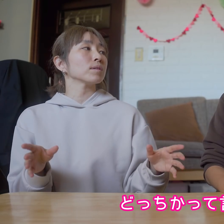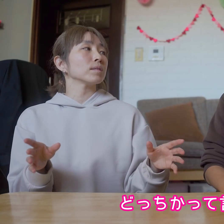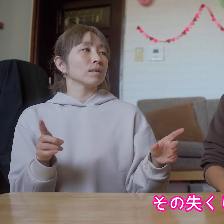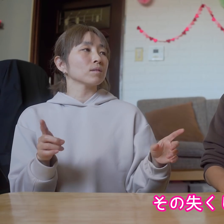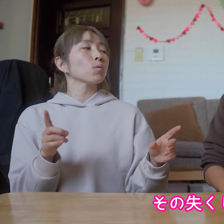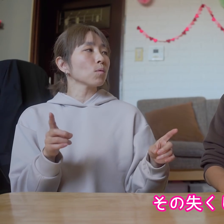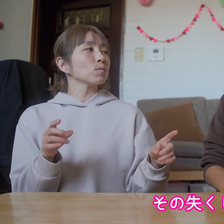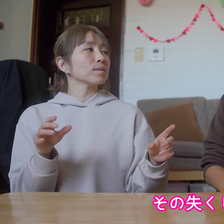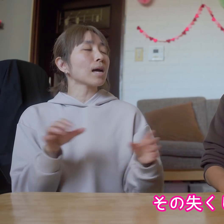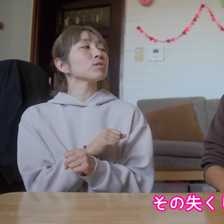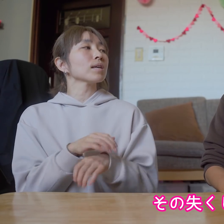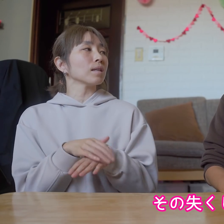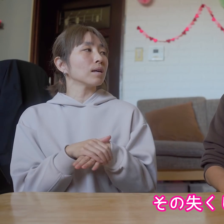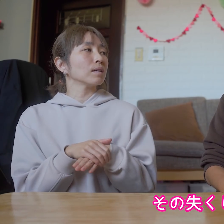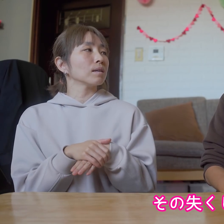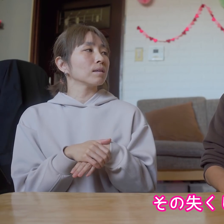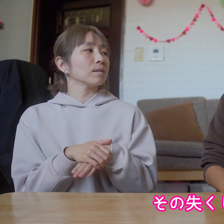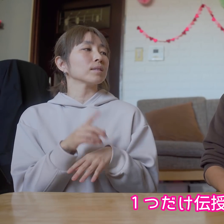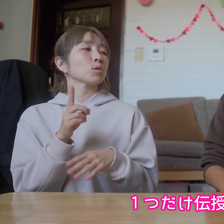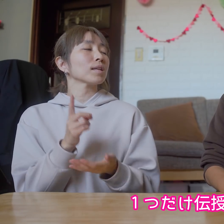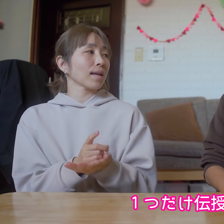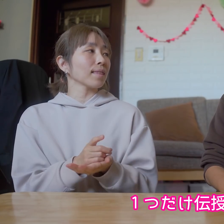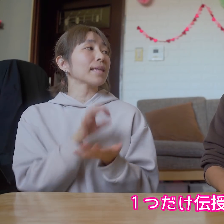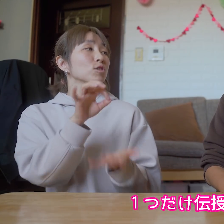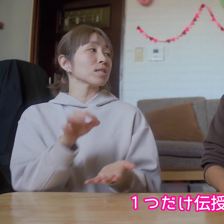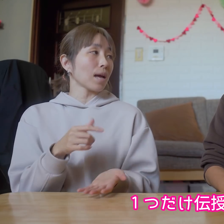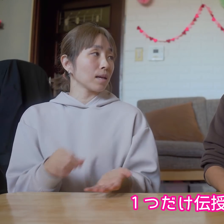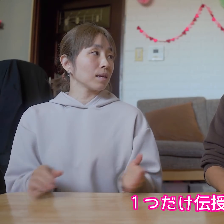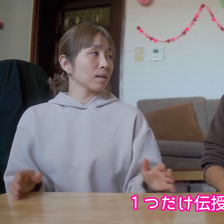I'd like to teach you how to get rid of that anxiety.